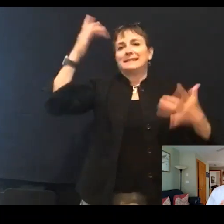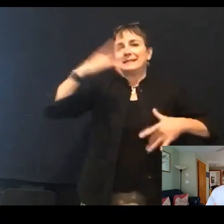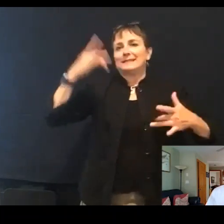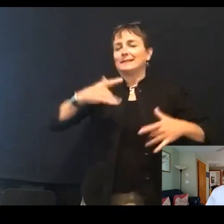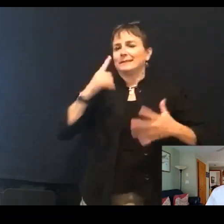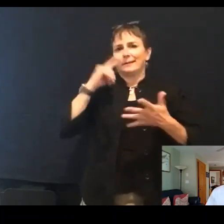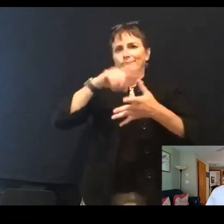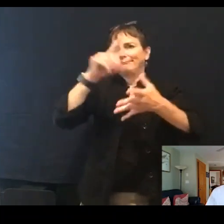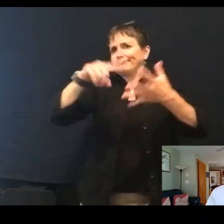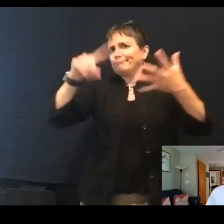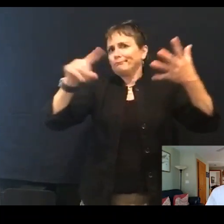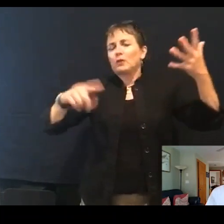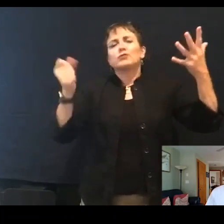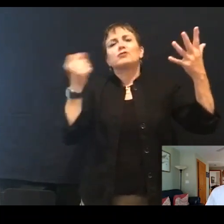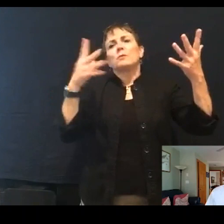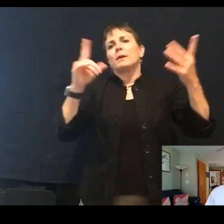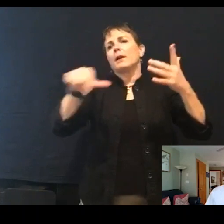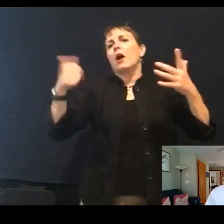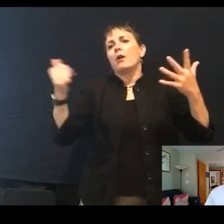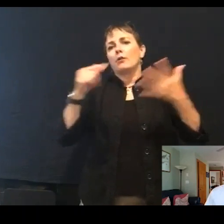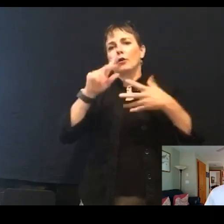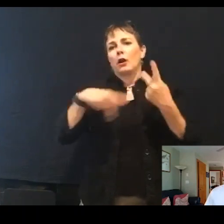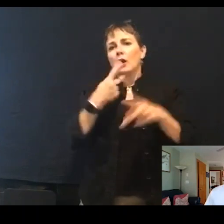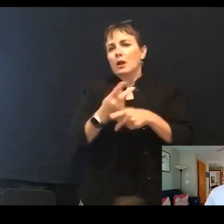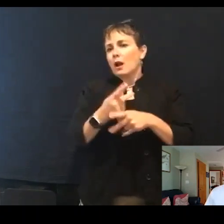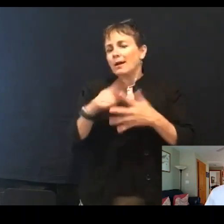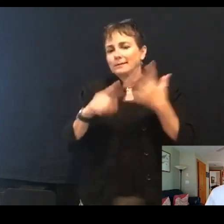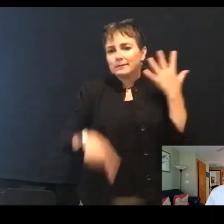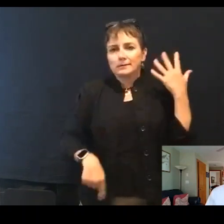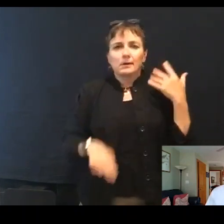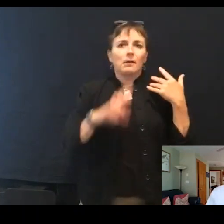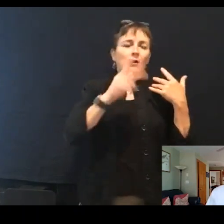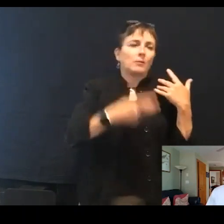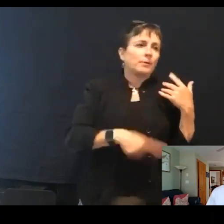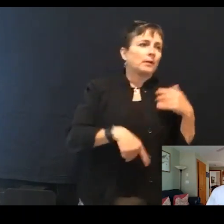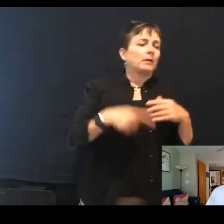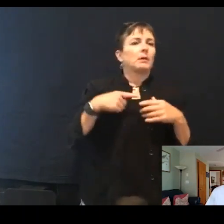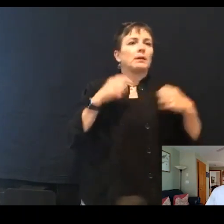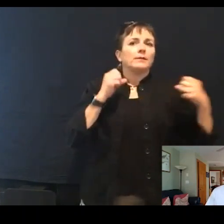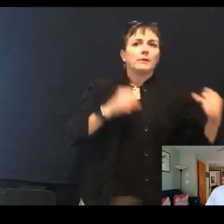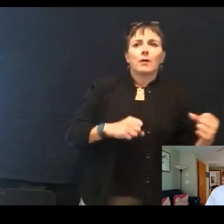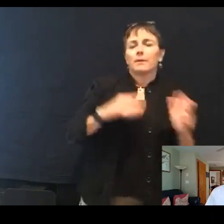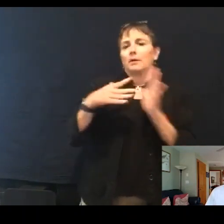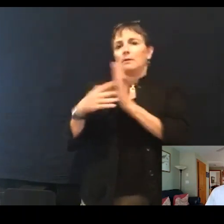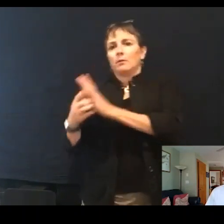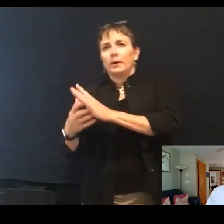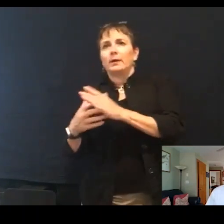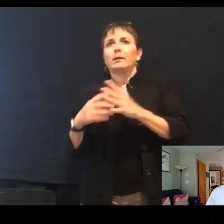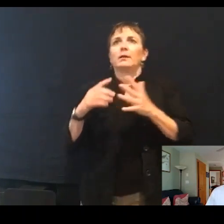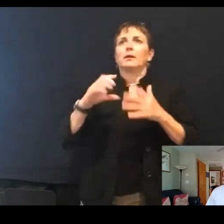such as choroidermia, autosomal recessive retinitis pigmentosa, autosomal dominant retinitis pigmentosa,